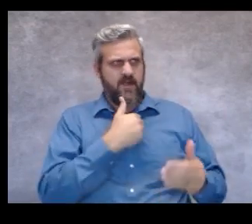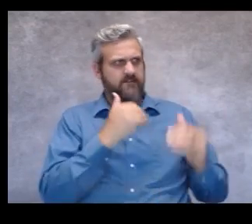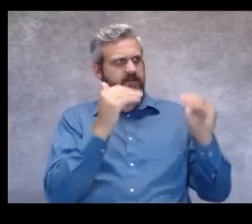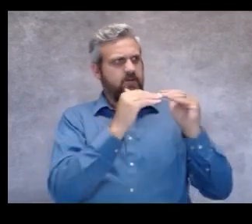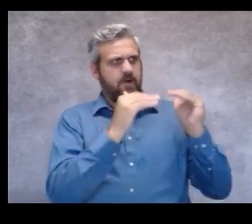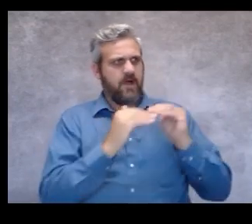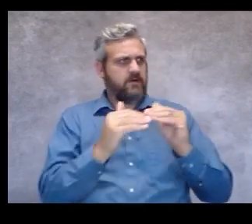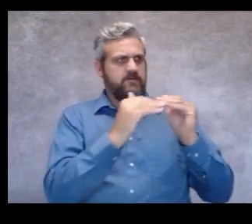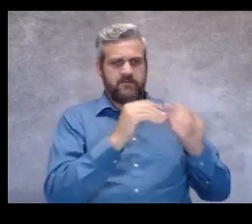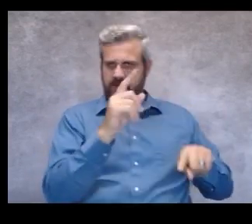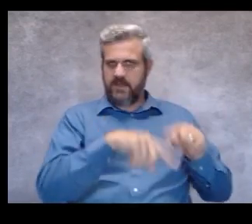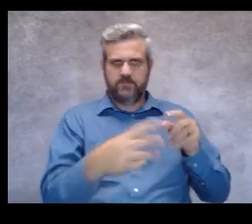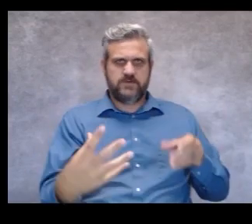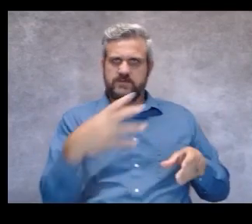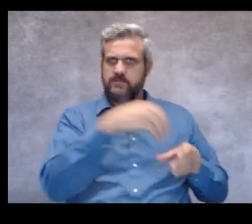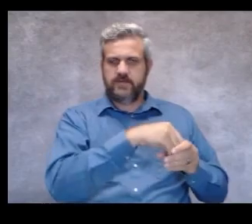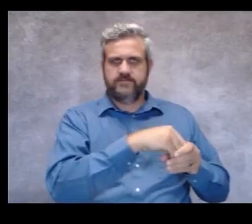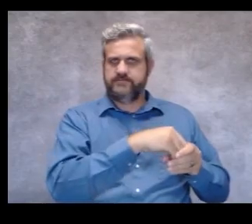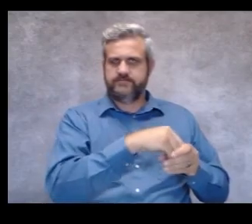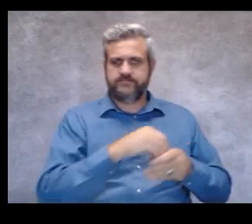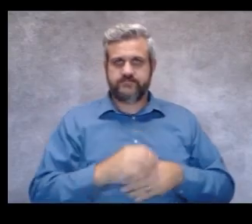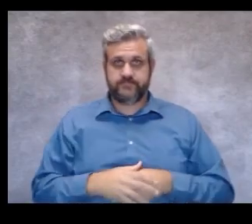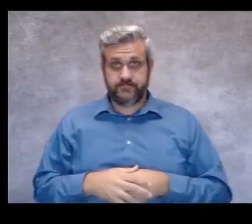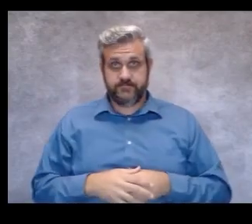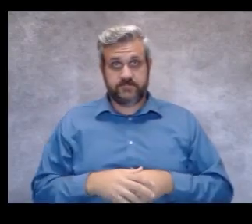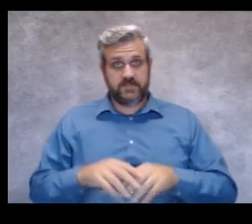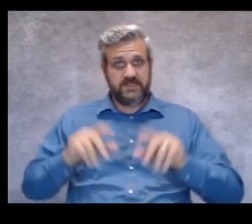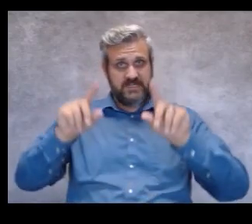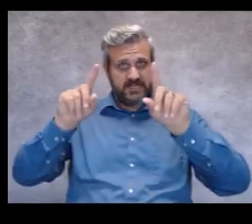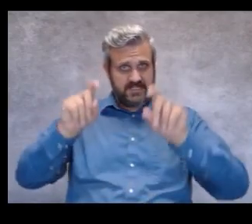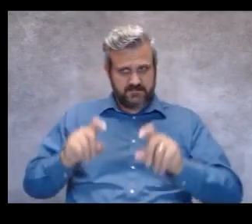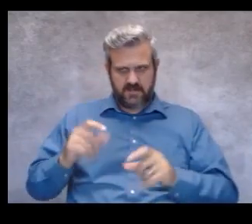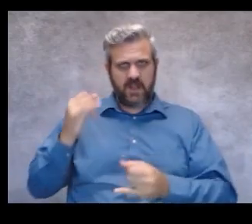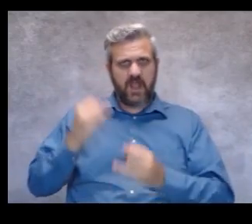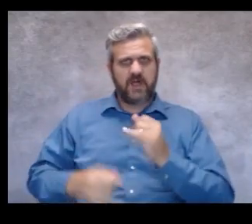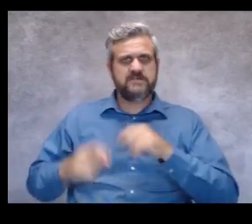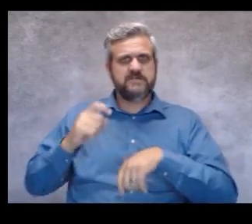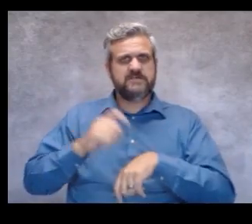equal access. When were the assessments last normed?